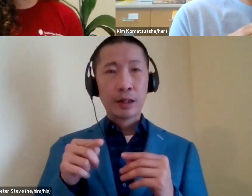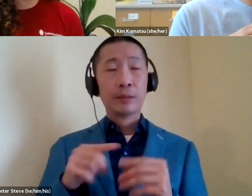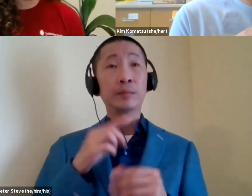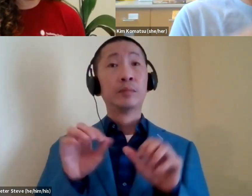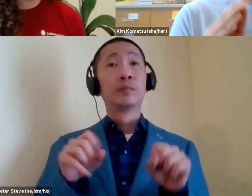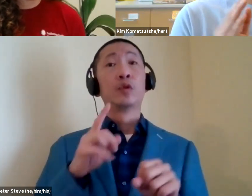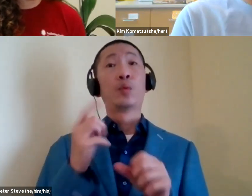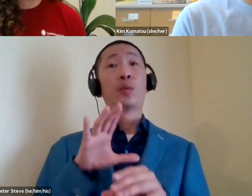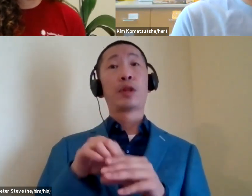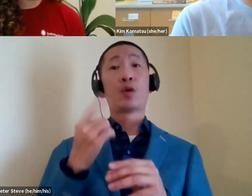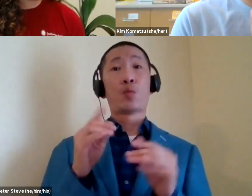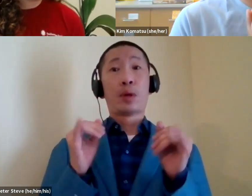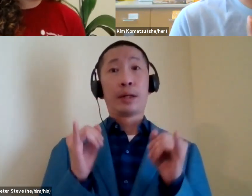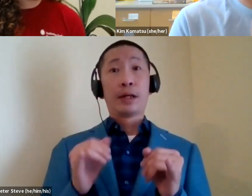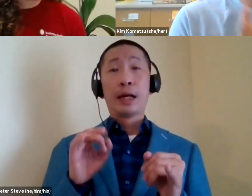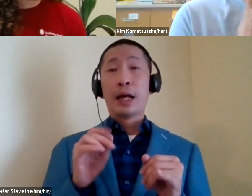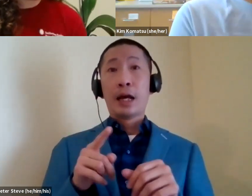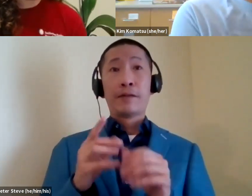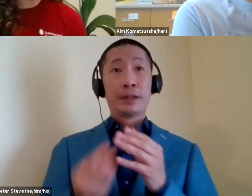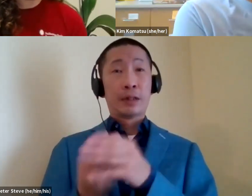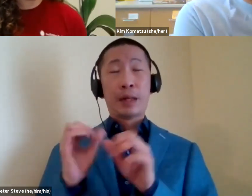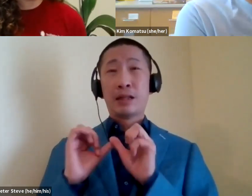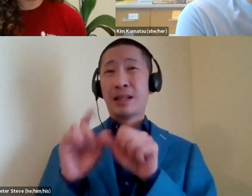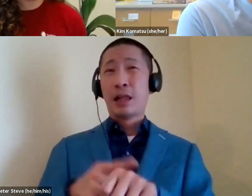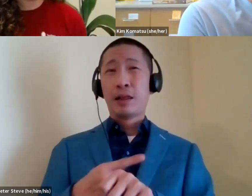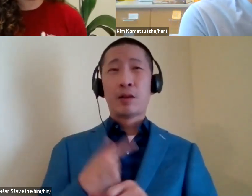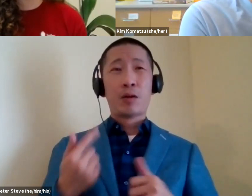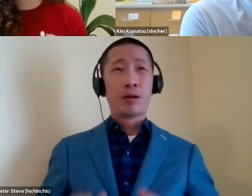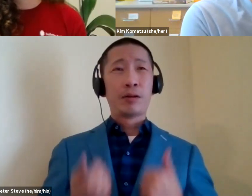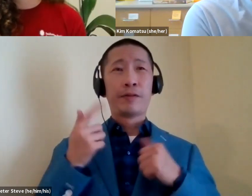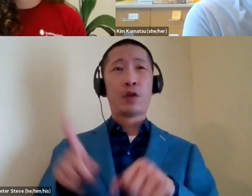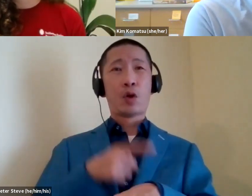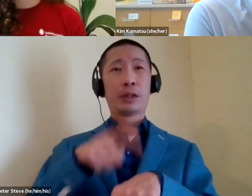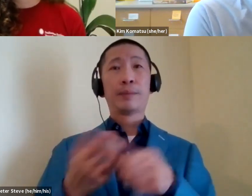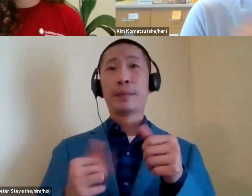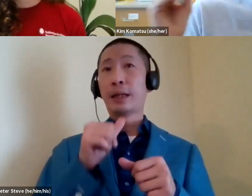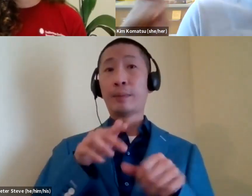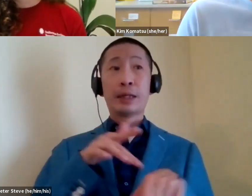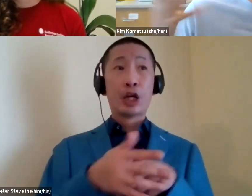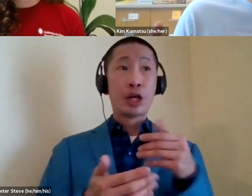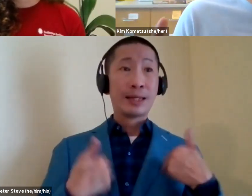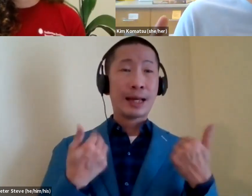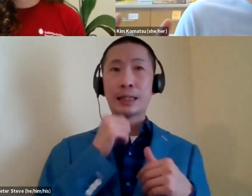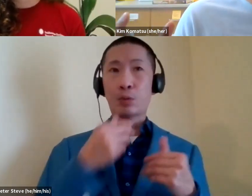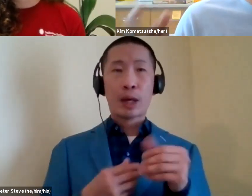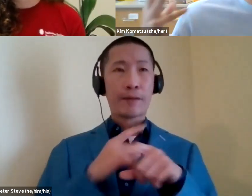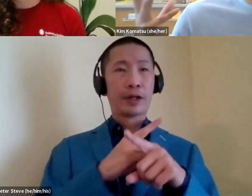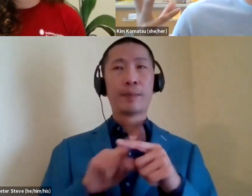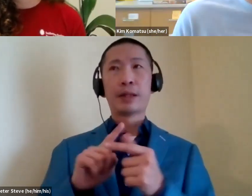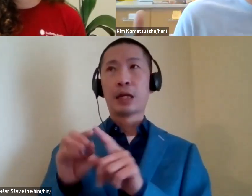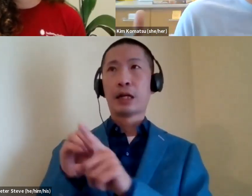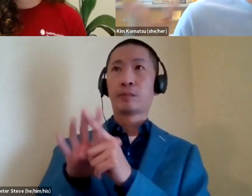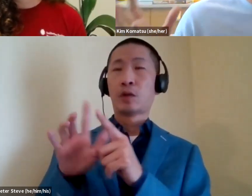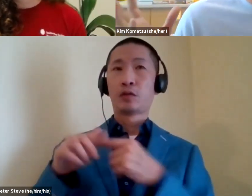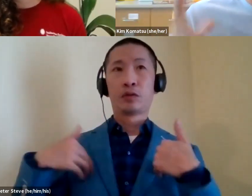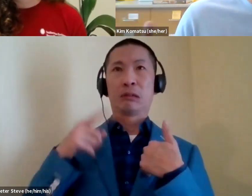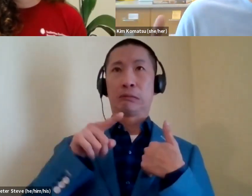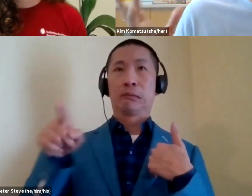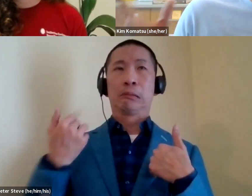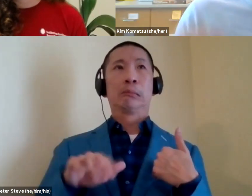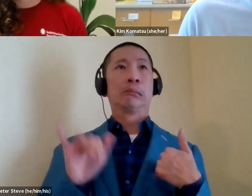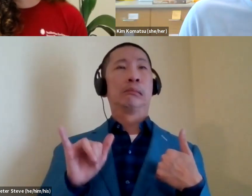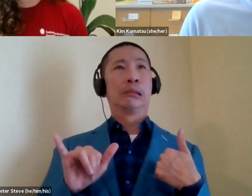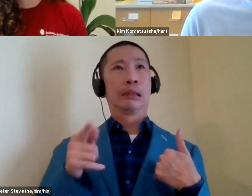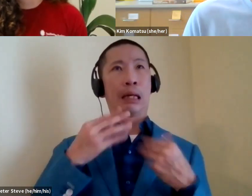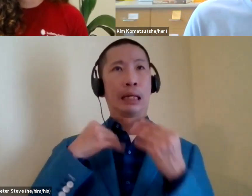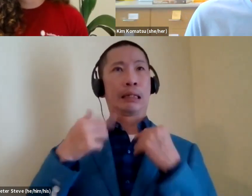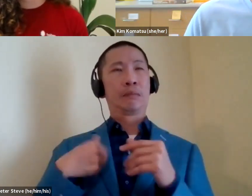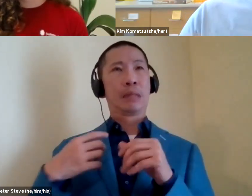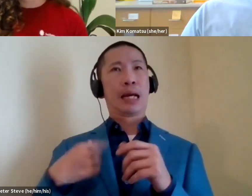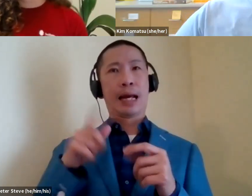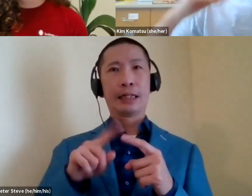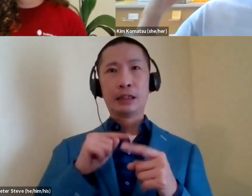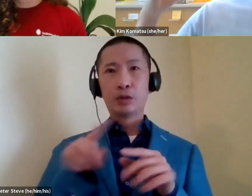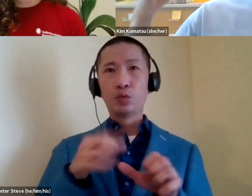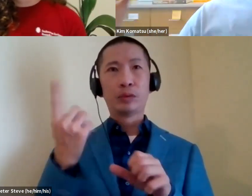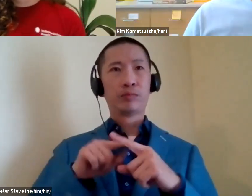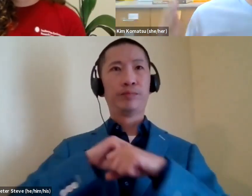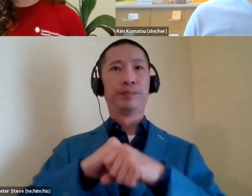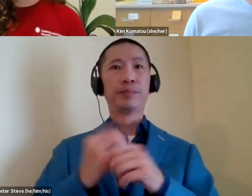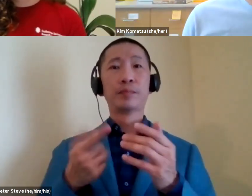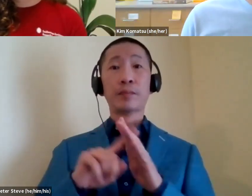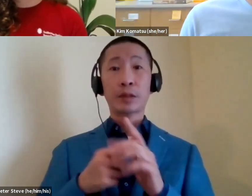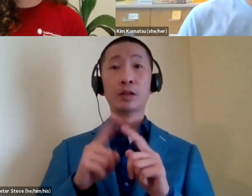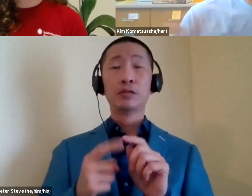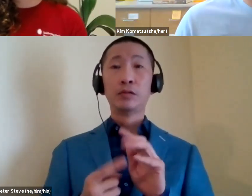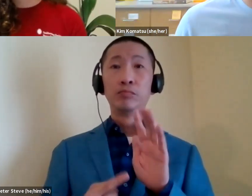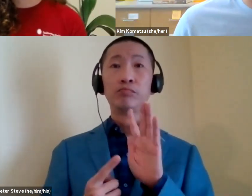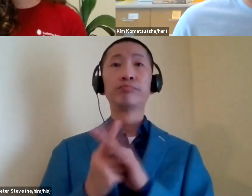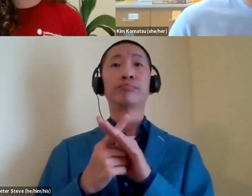Kim Komatsu (she/her): individual if it's a long lived plant, it could not have defenses early in its life, but then be exposed to herbivores and realize, oh no I am I'm being eaten and I need to do something about this, and so it might start to express these defenses throughout its life.